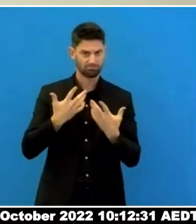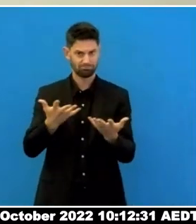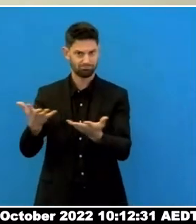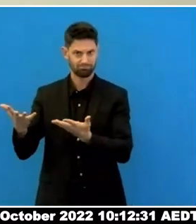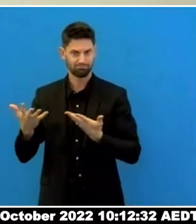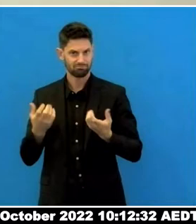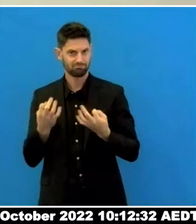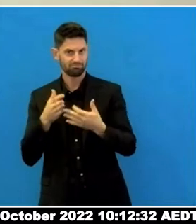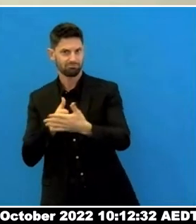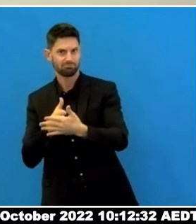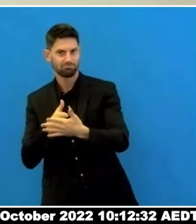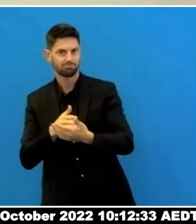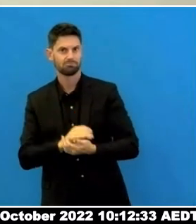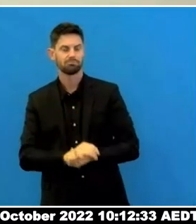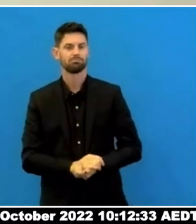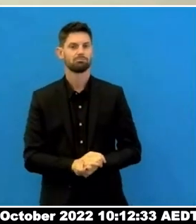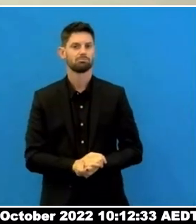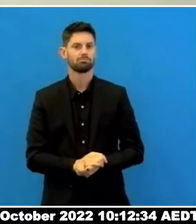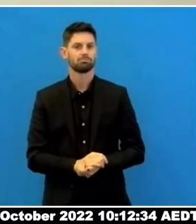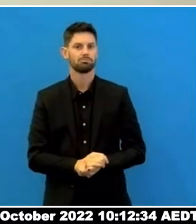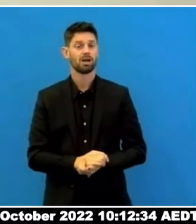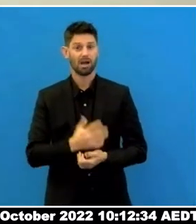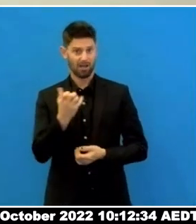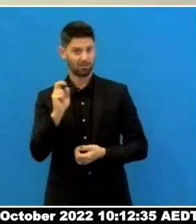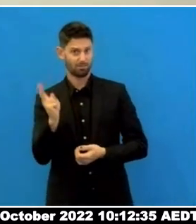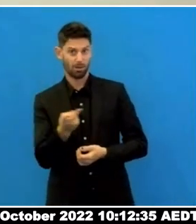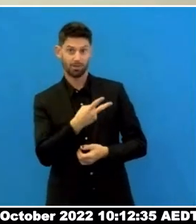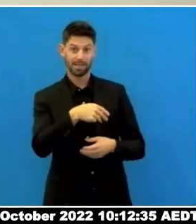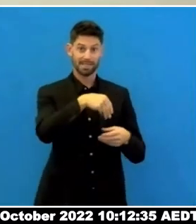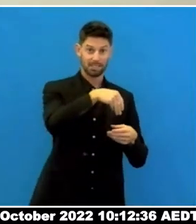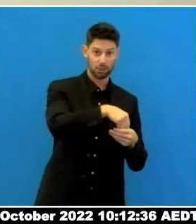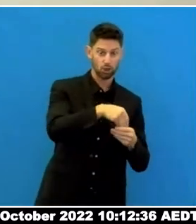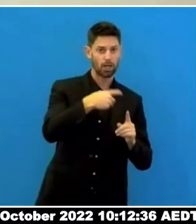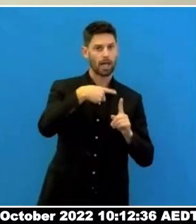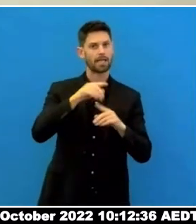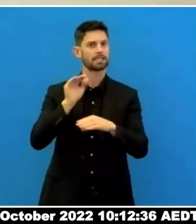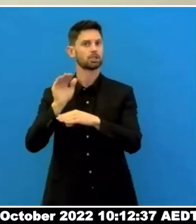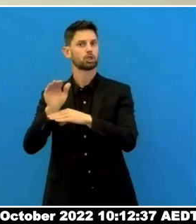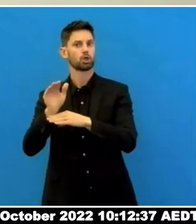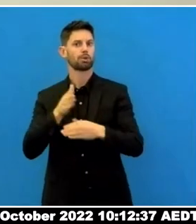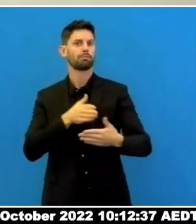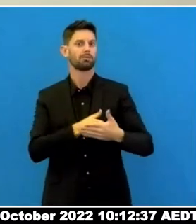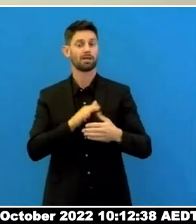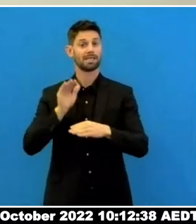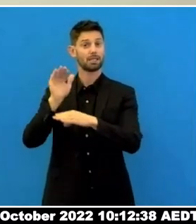into external and internal barriers. External barriers include fear of consequences of reporting,